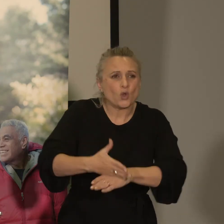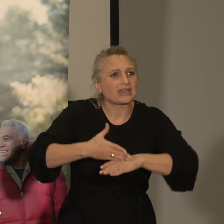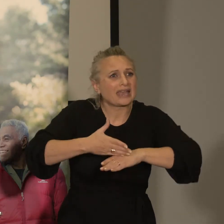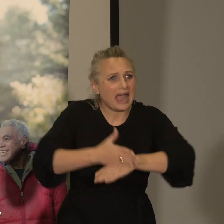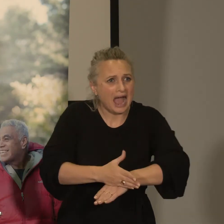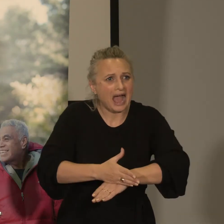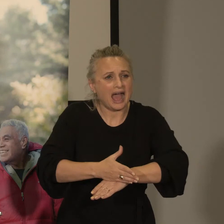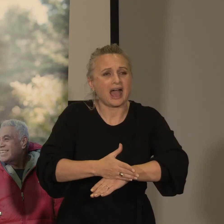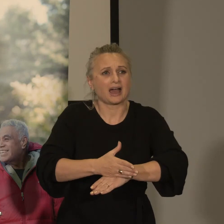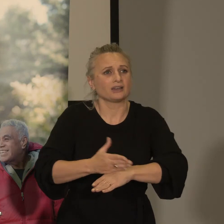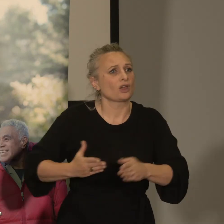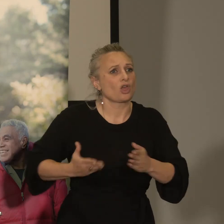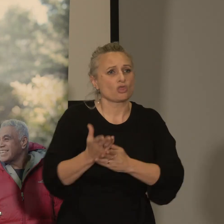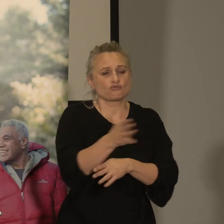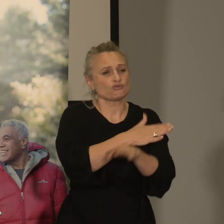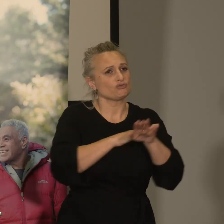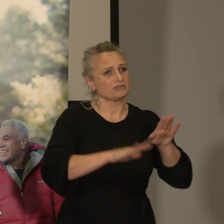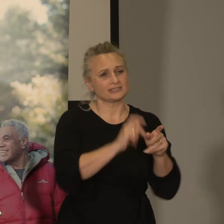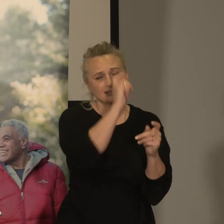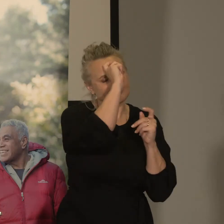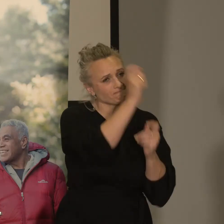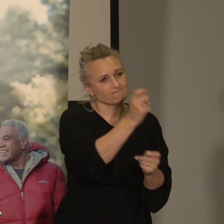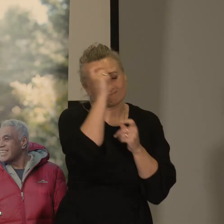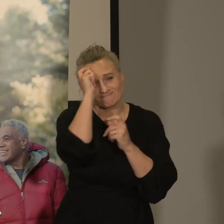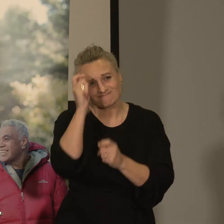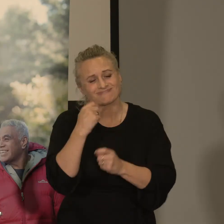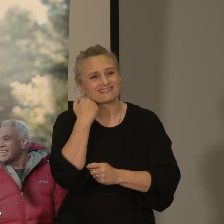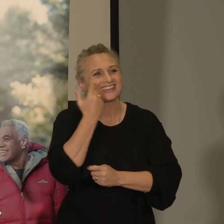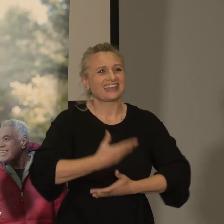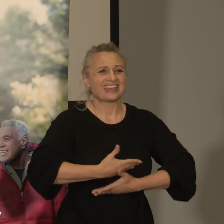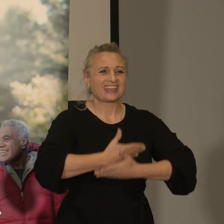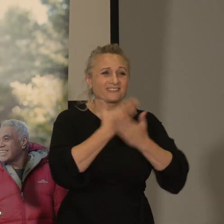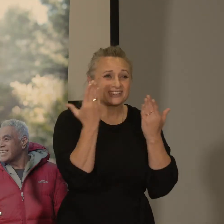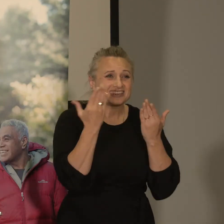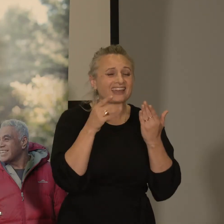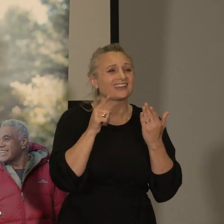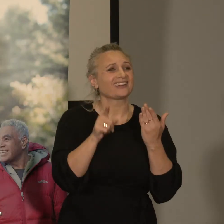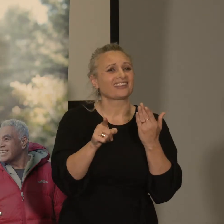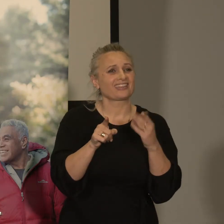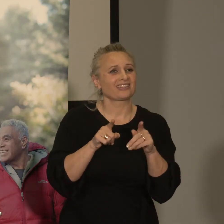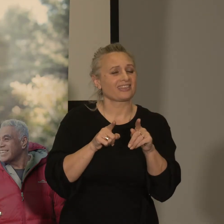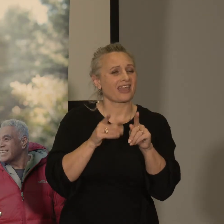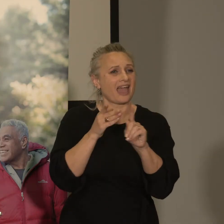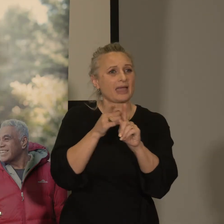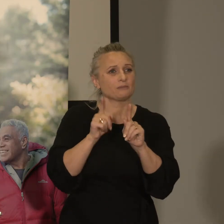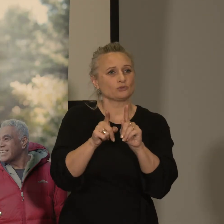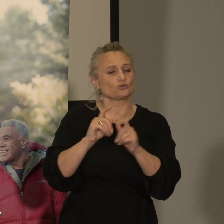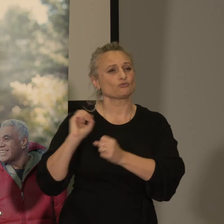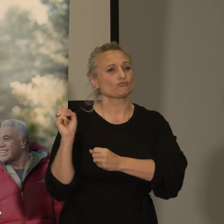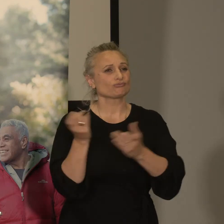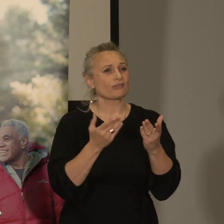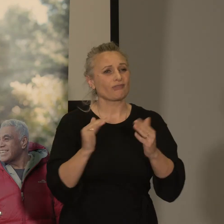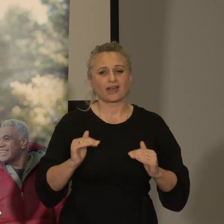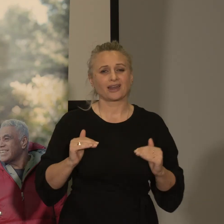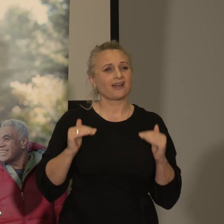responses. Every day, they